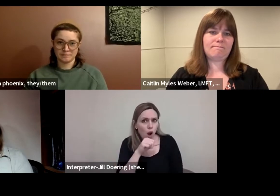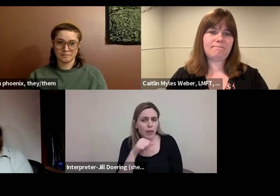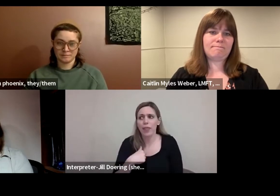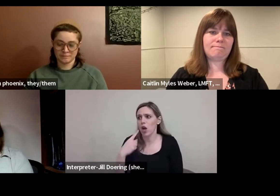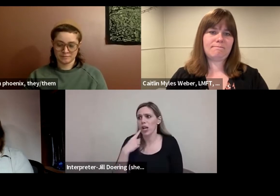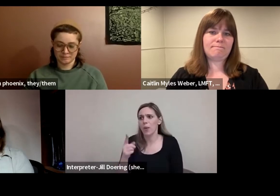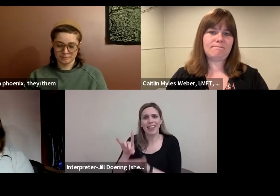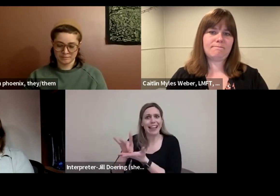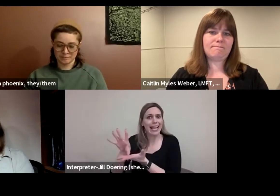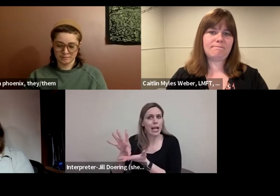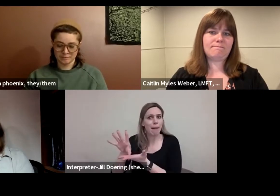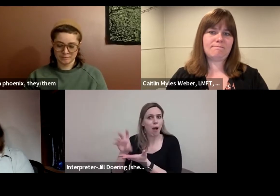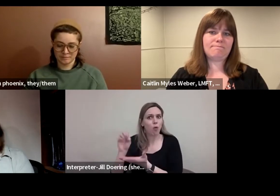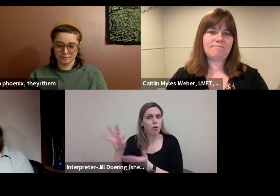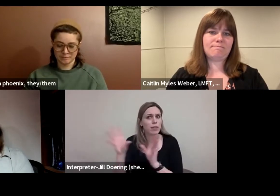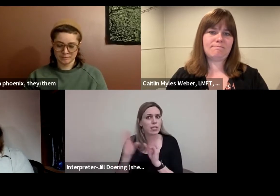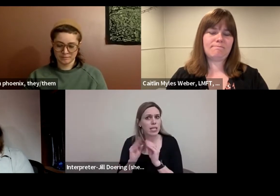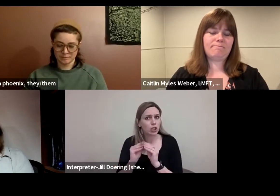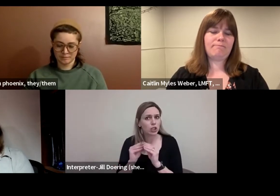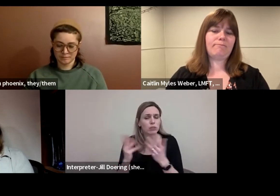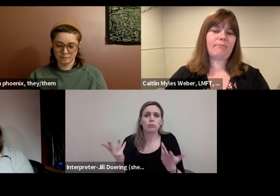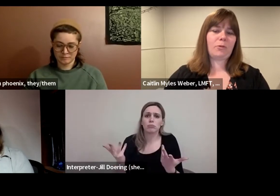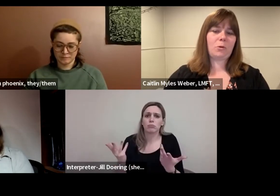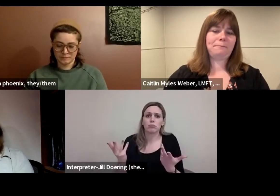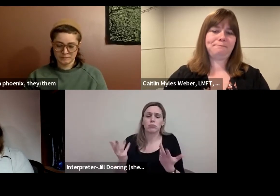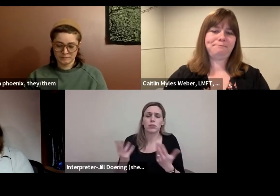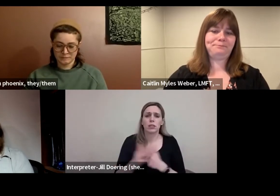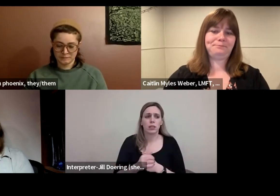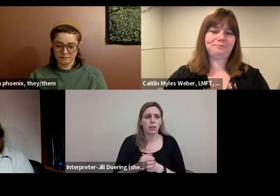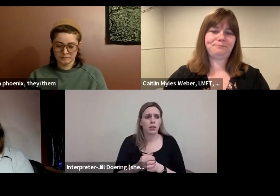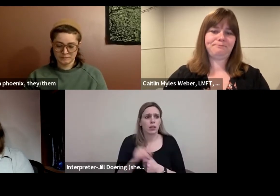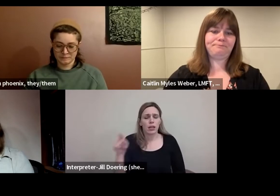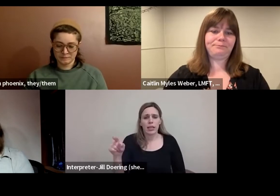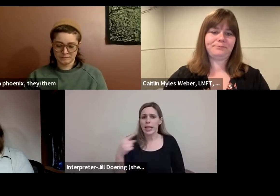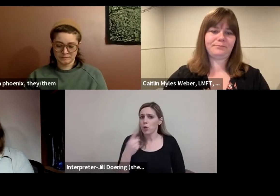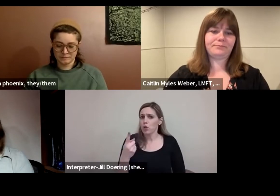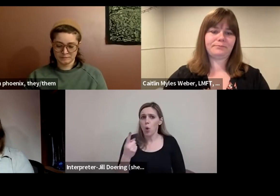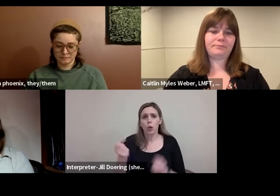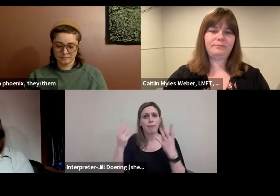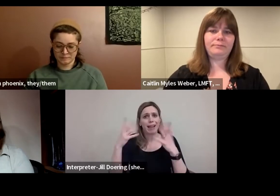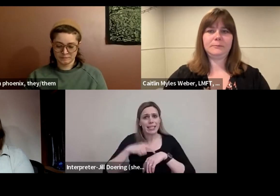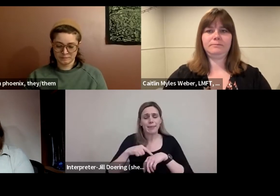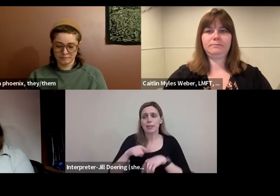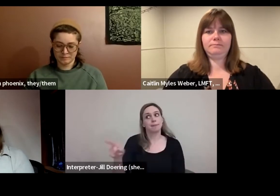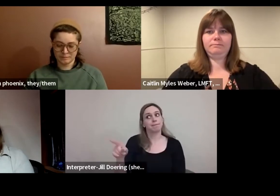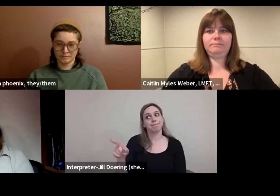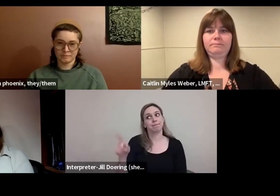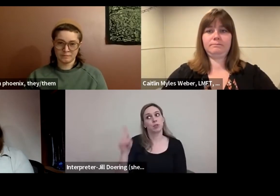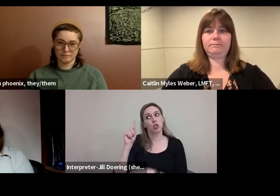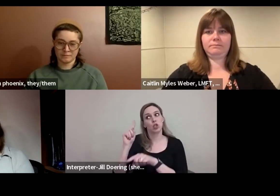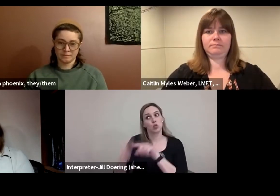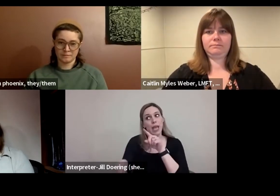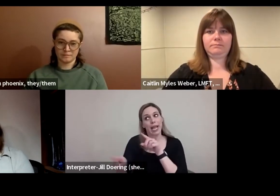'cause they were told many times, you know, "You can't show up the session drunk." And I was like, "Well it's not gonna be